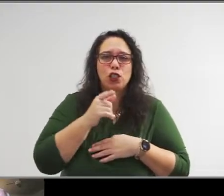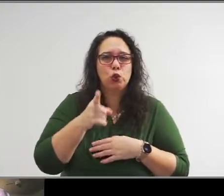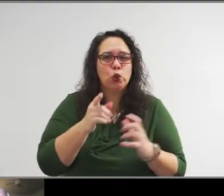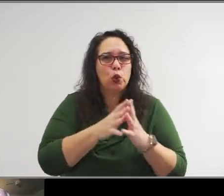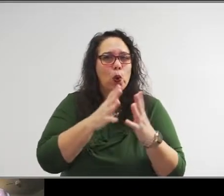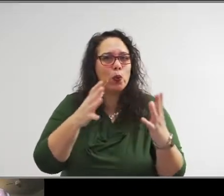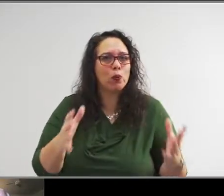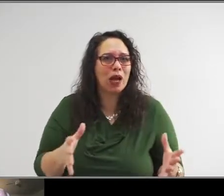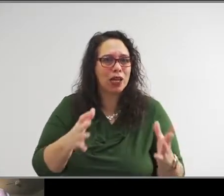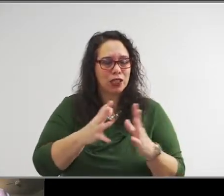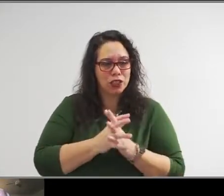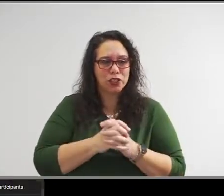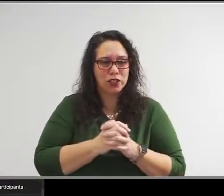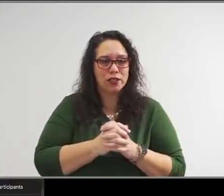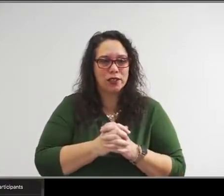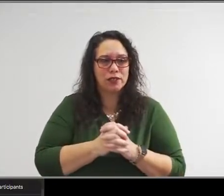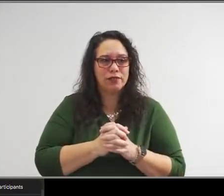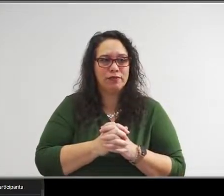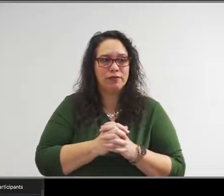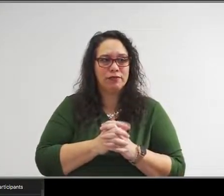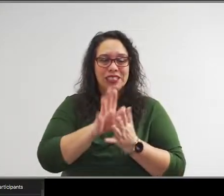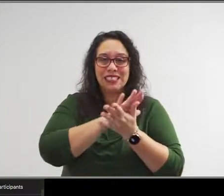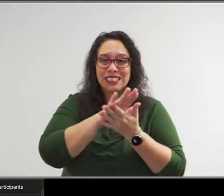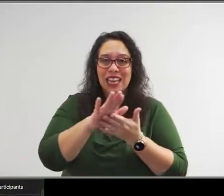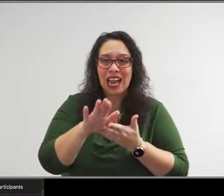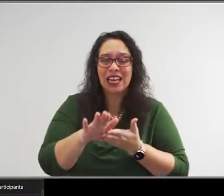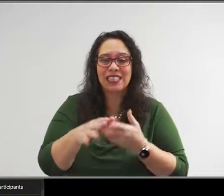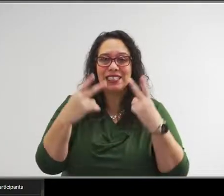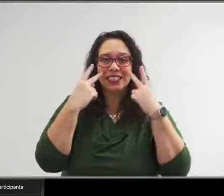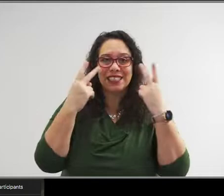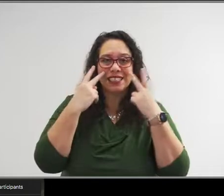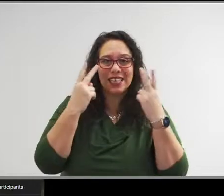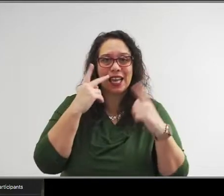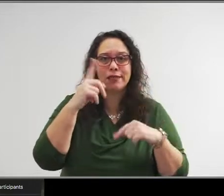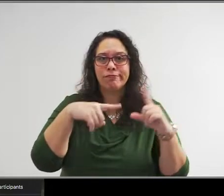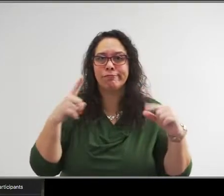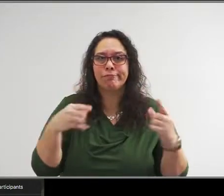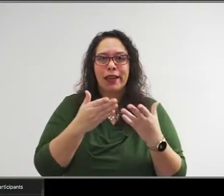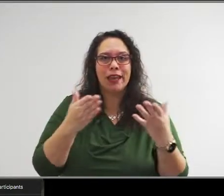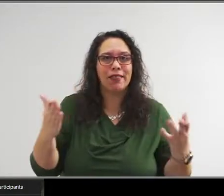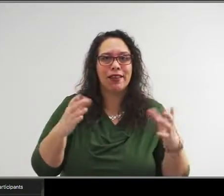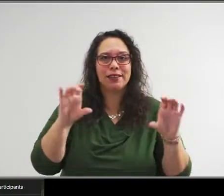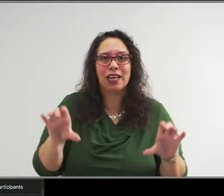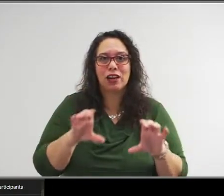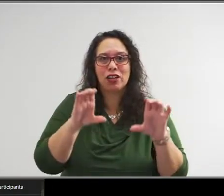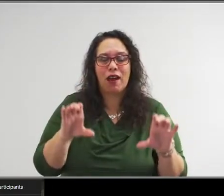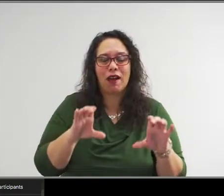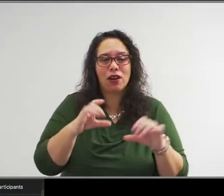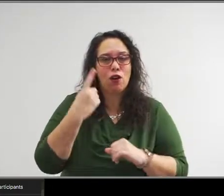and it is nice to see all the different things that are being done for our kids.